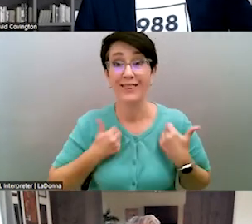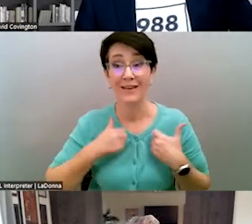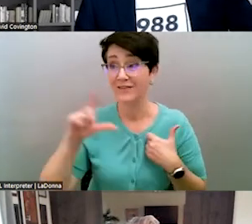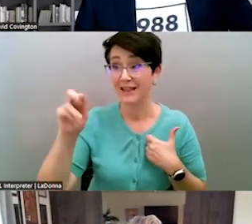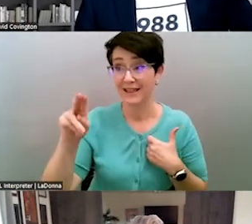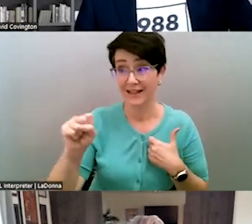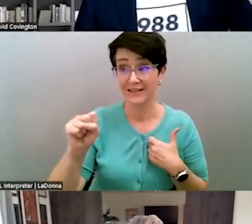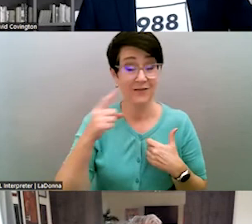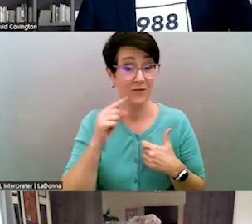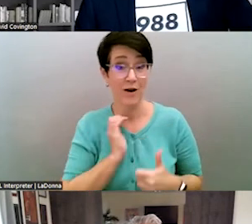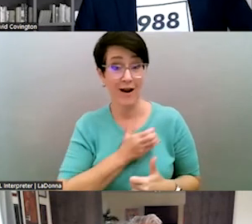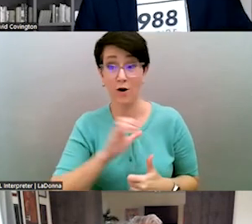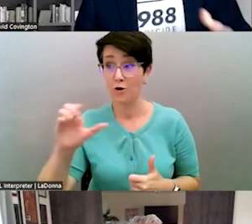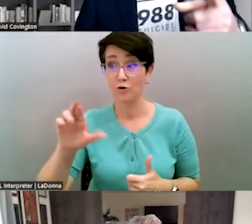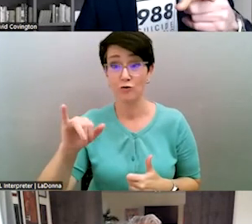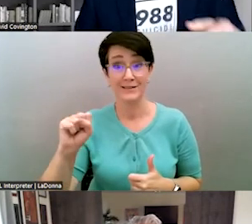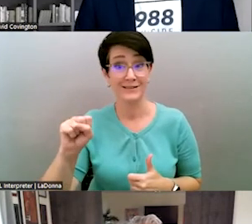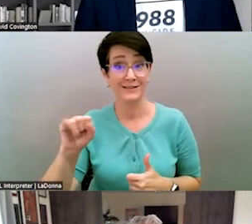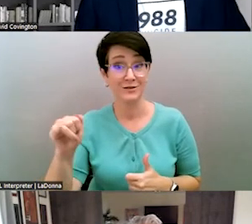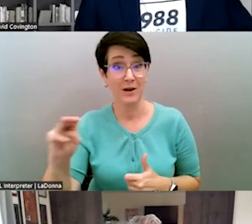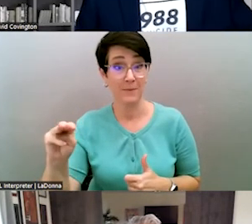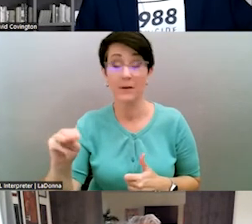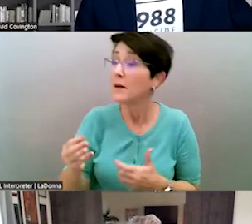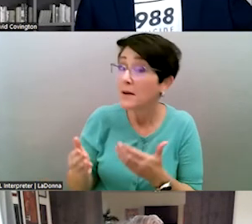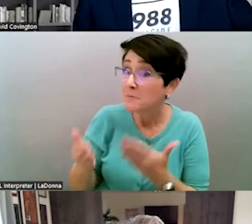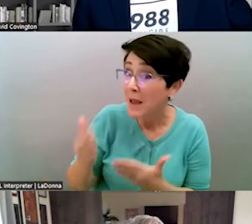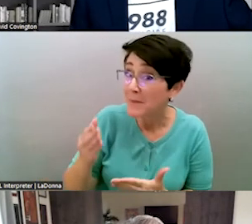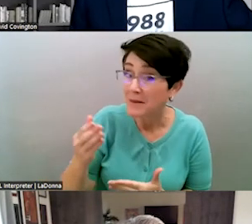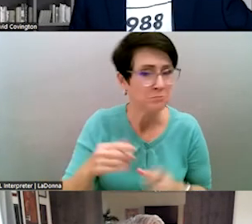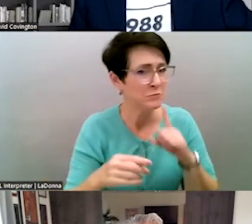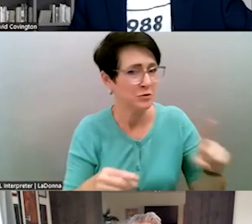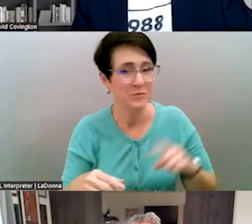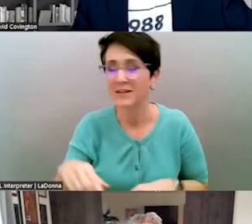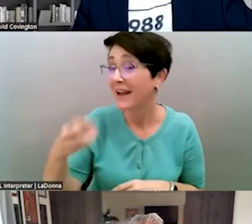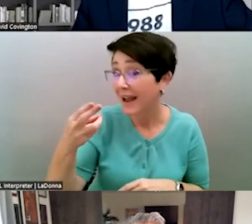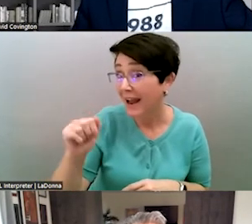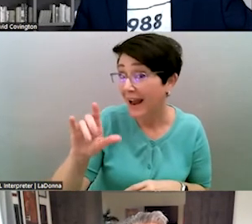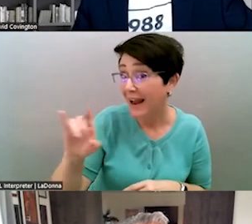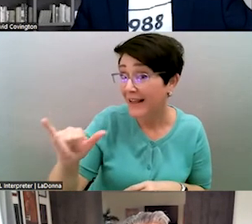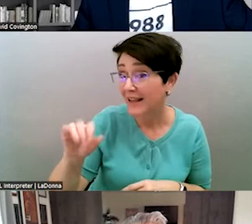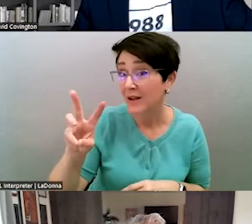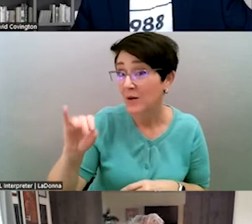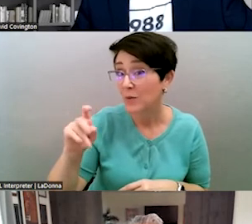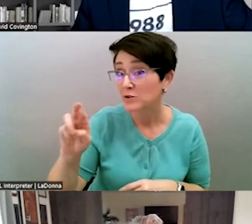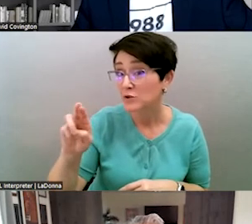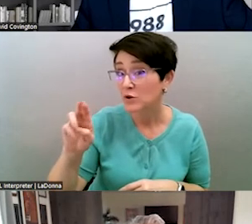ALSO, MAYBE HAILEY WINTERBURG, AS WELL, GREG ANOTHER LEADER THAT, PEER LEADER YOU HAVE WORKED